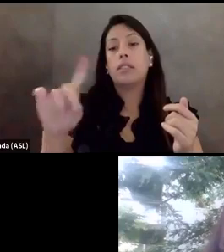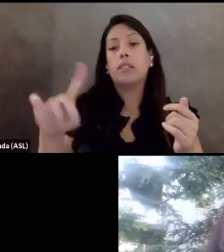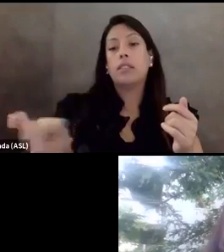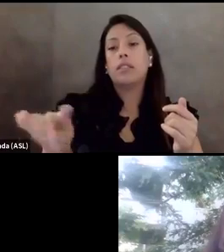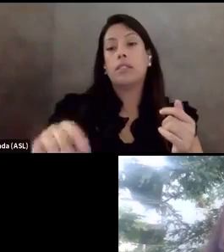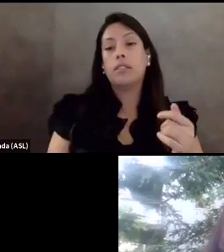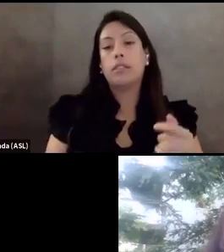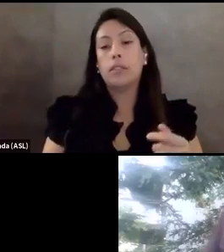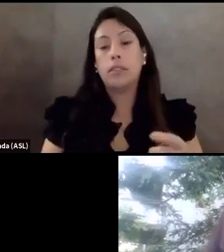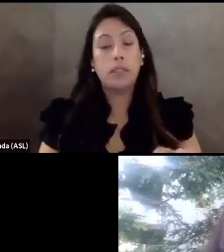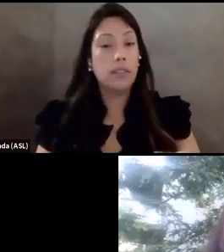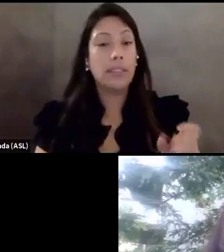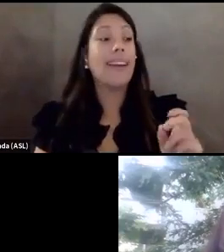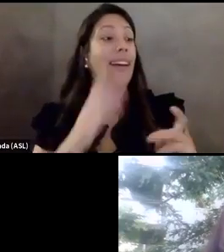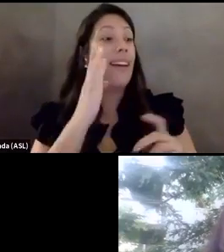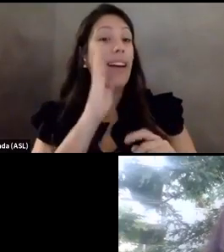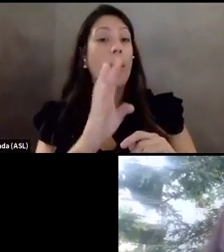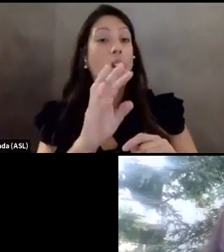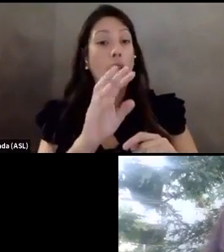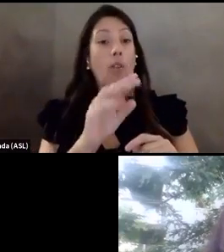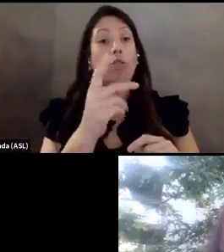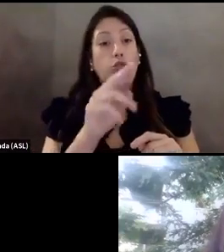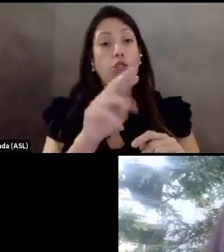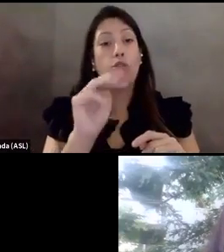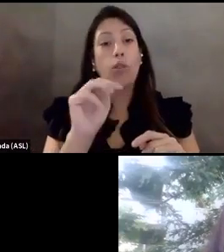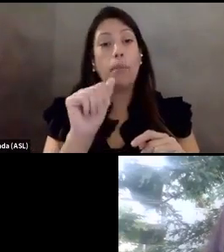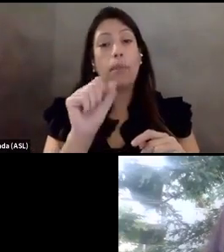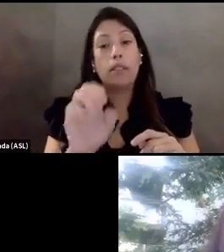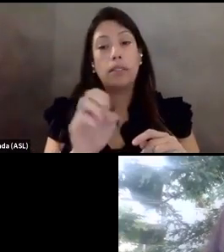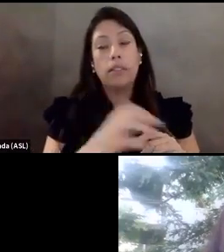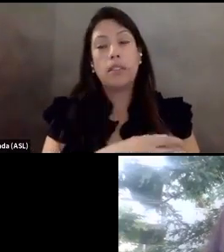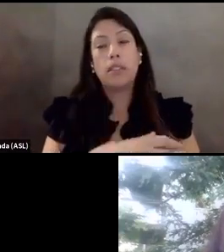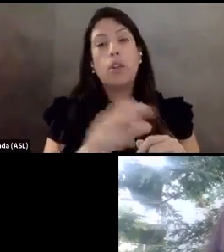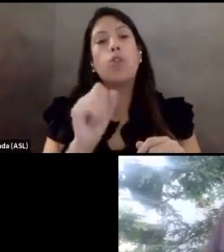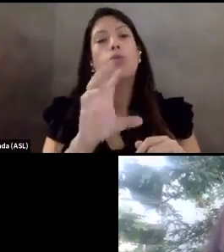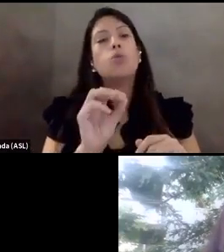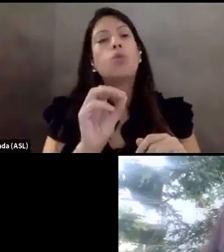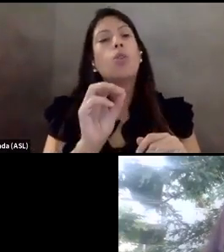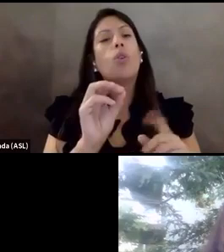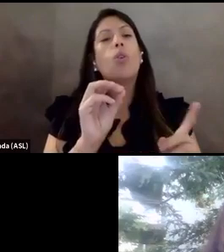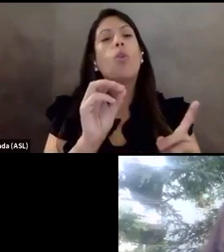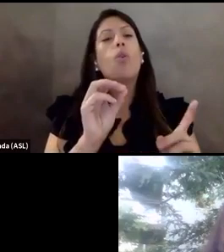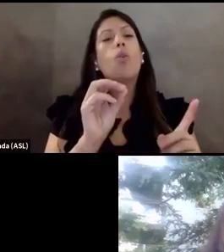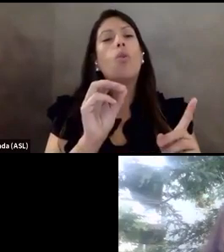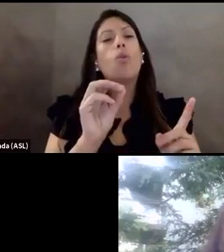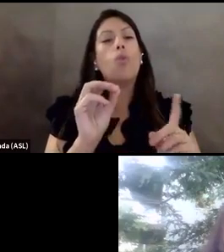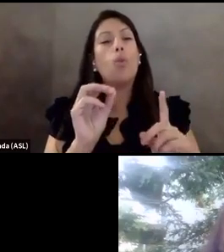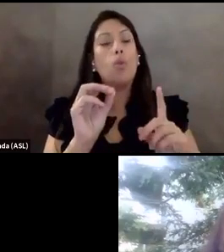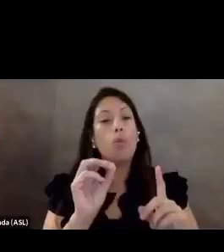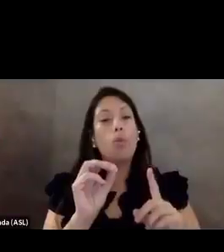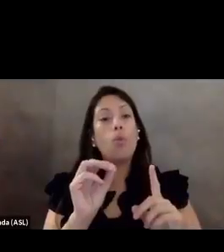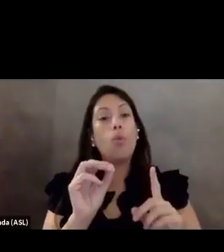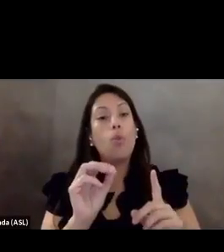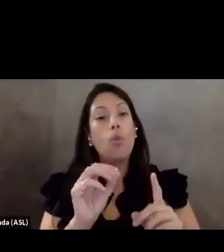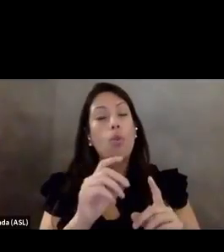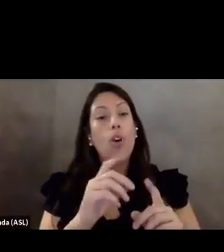Hi, Dr. Mase, it's Joe Vasquez. Hey, so I understand you're targeting particular census tracts, and I think that